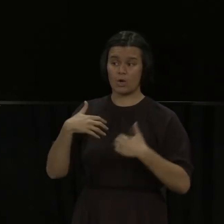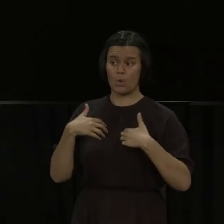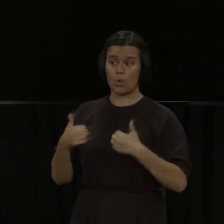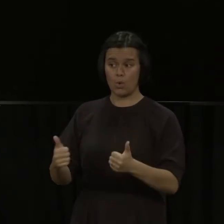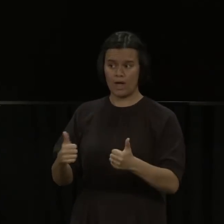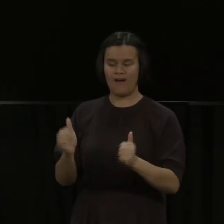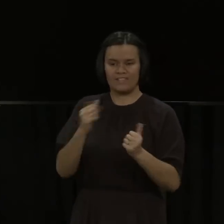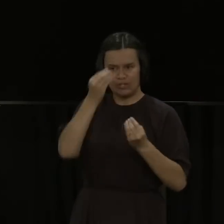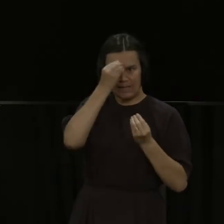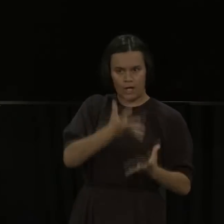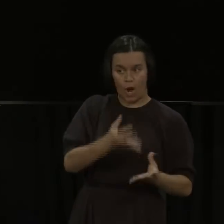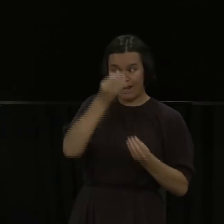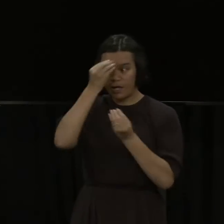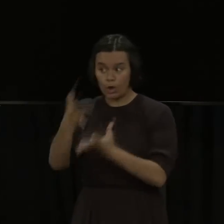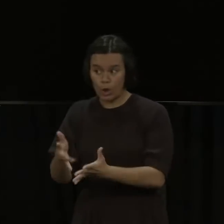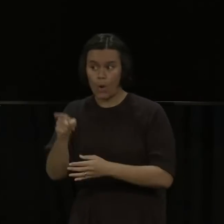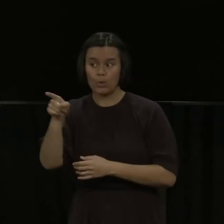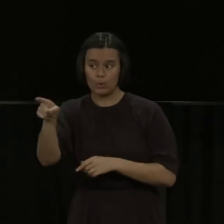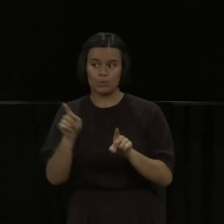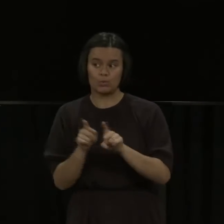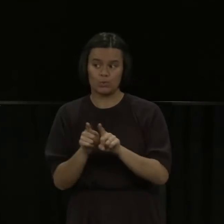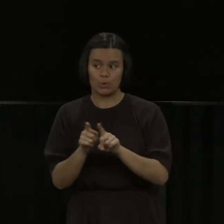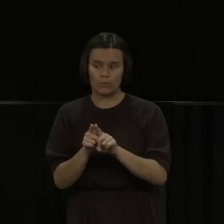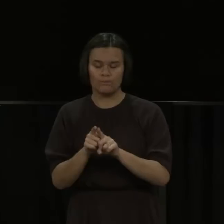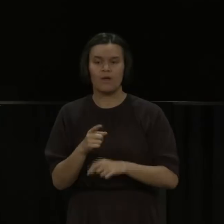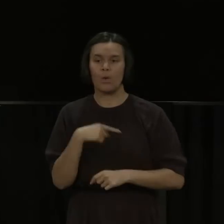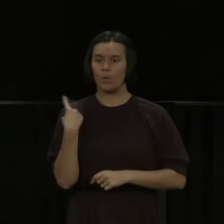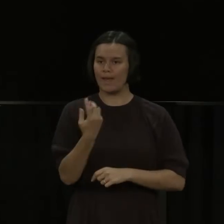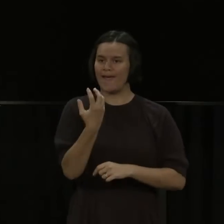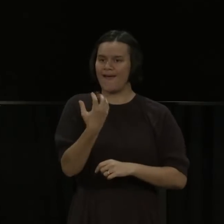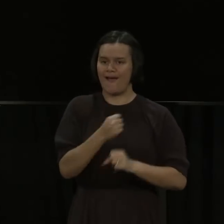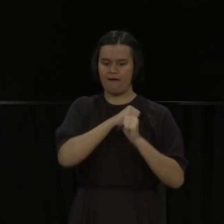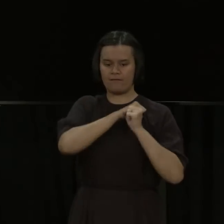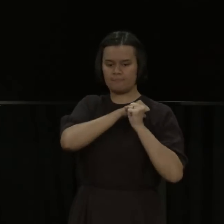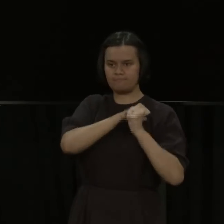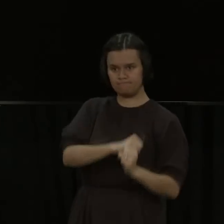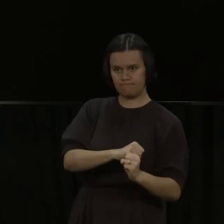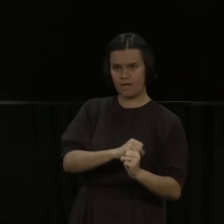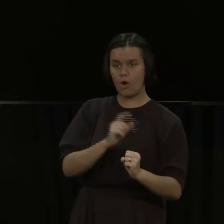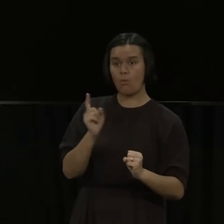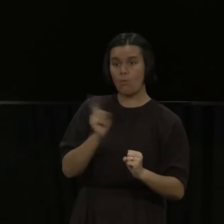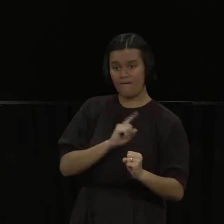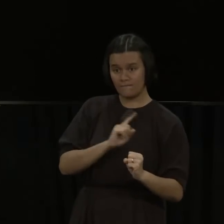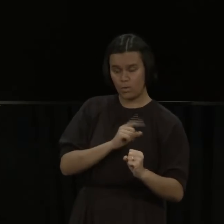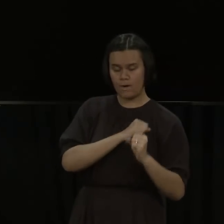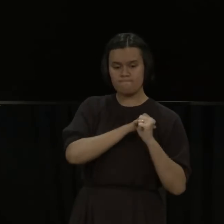Maori in the long run? >> As I said in my decision which I